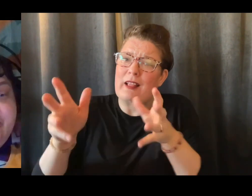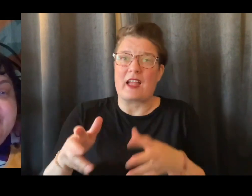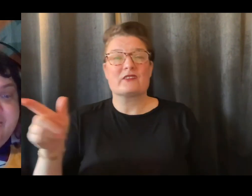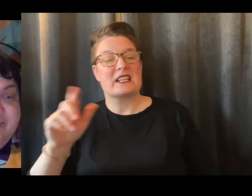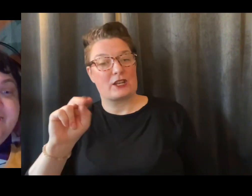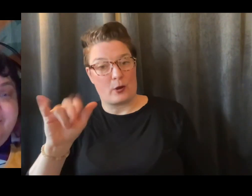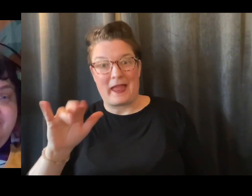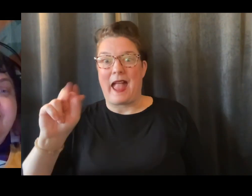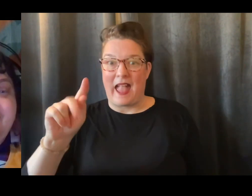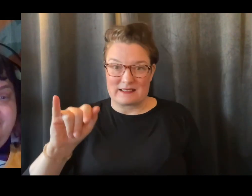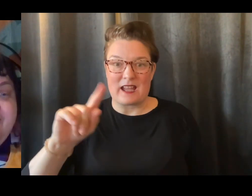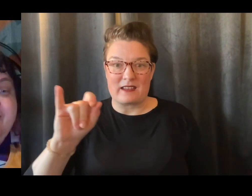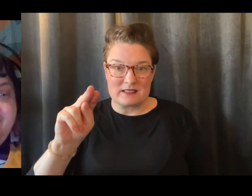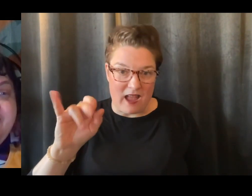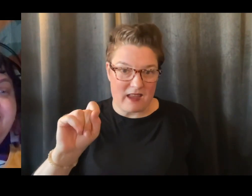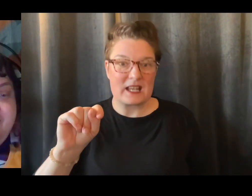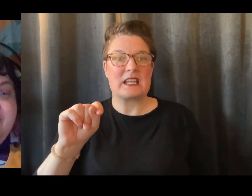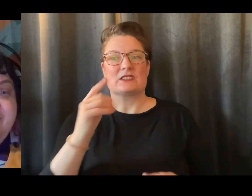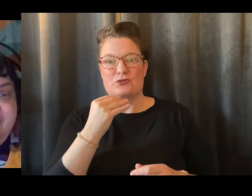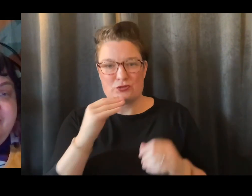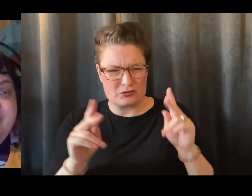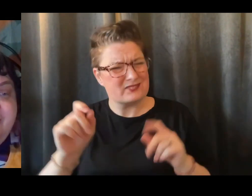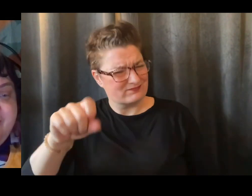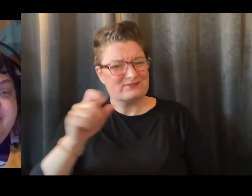yes. Nomy: Mm-hmm. Rebekah: Yeah, yeah, yeah. Nomy: Mm-hmm. Mm-hmm.